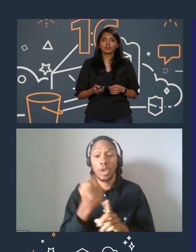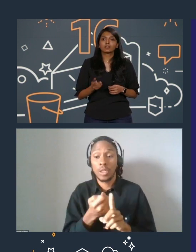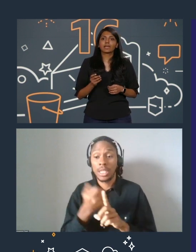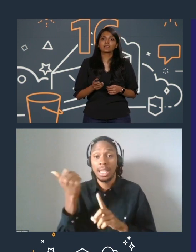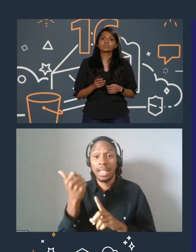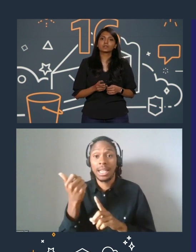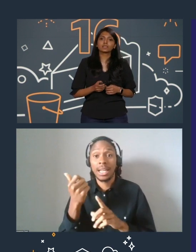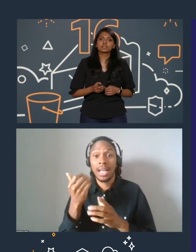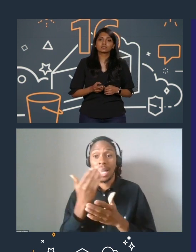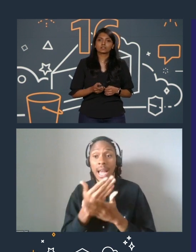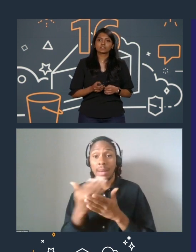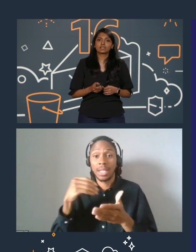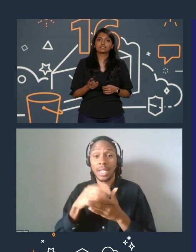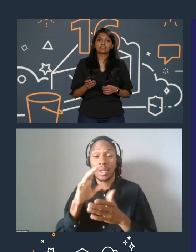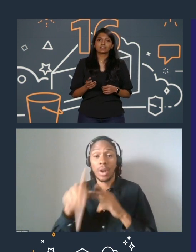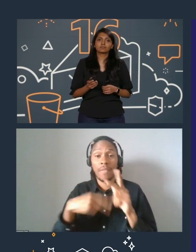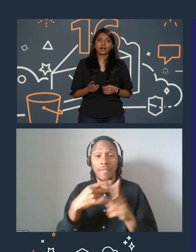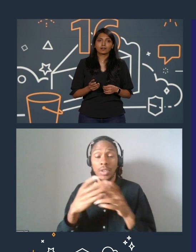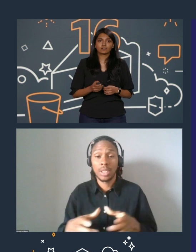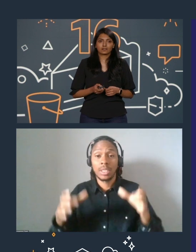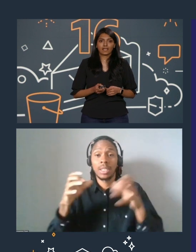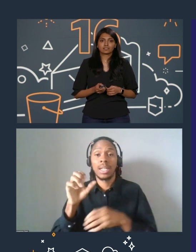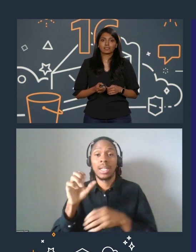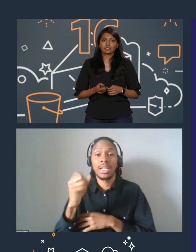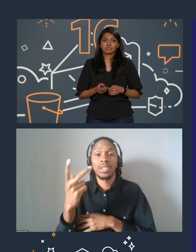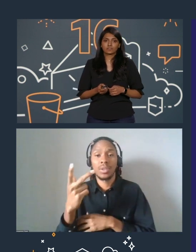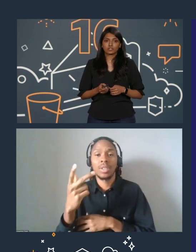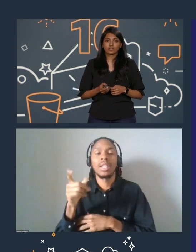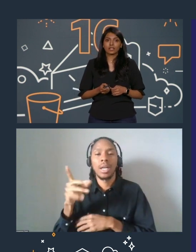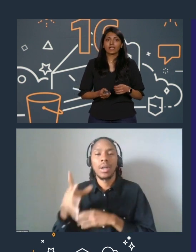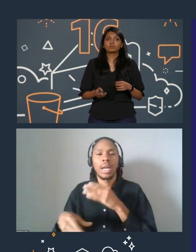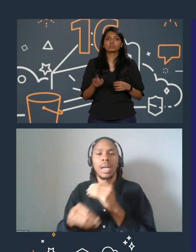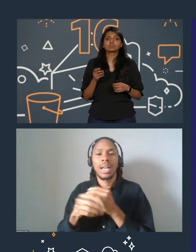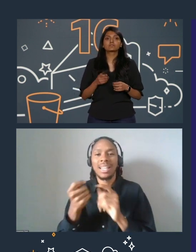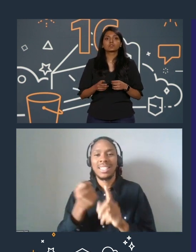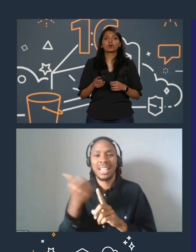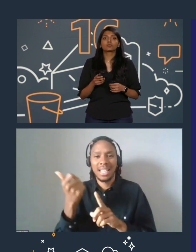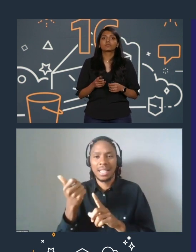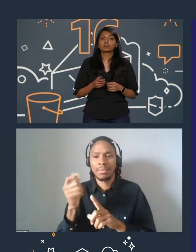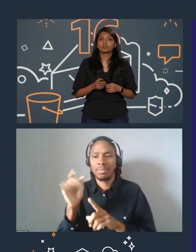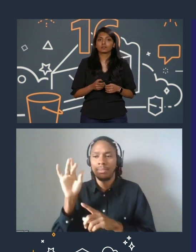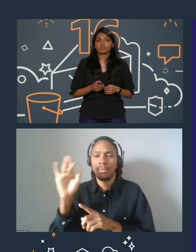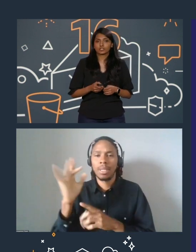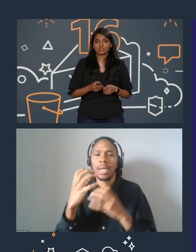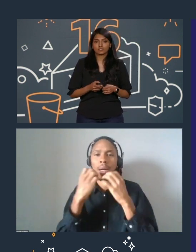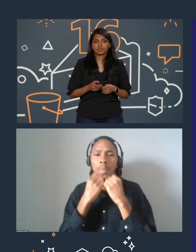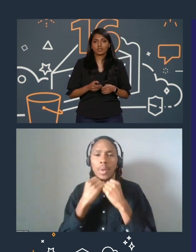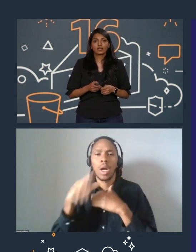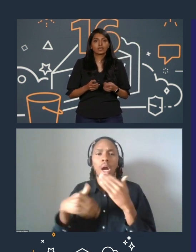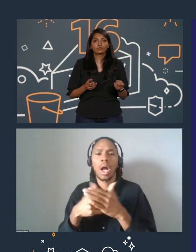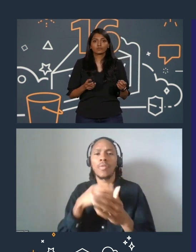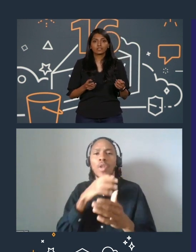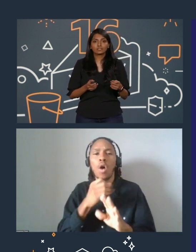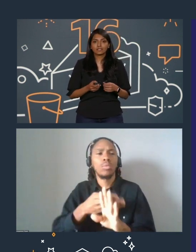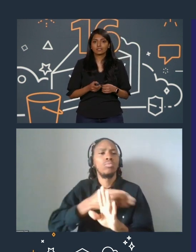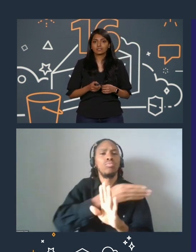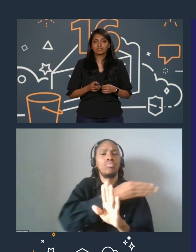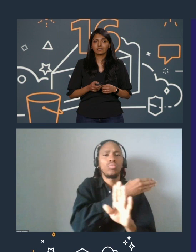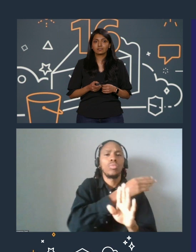S3 inserts a delete marker as the latest version and preserves all of the earlier versions. If you didn't intend the delete,